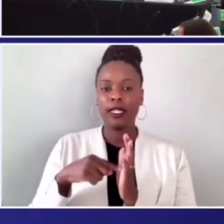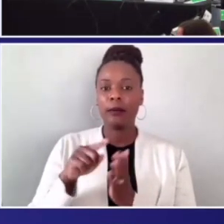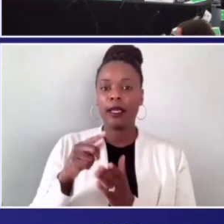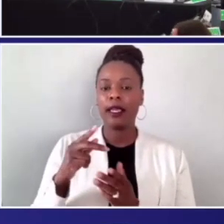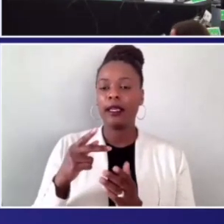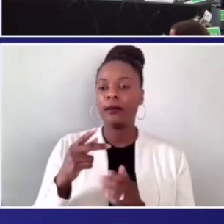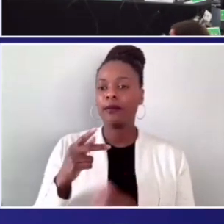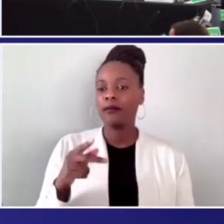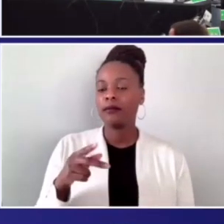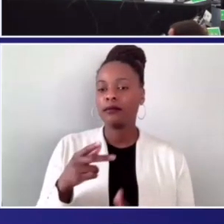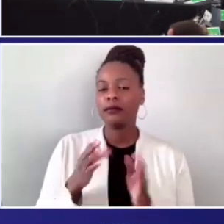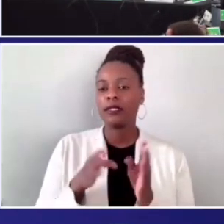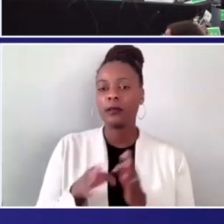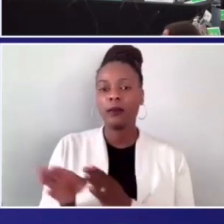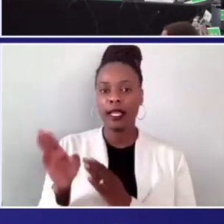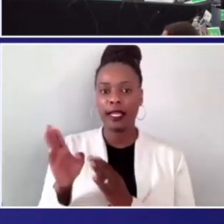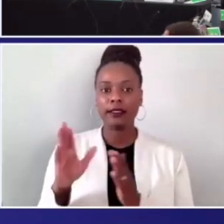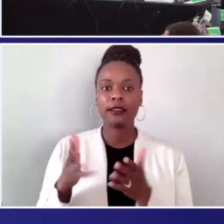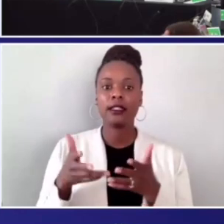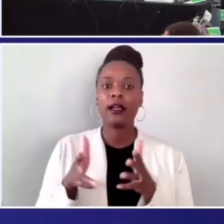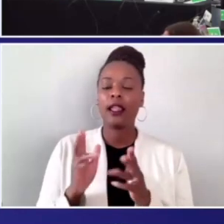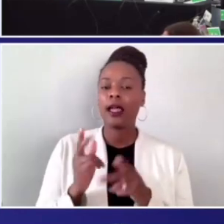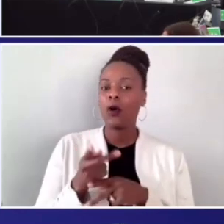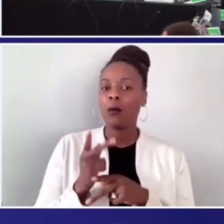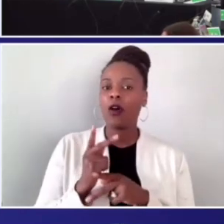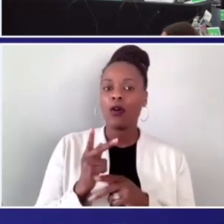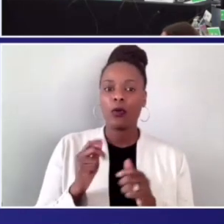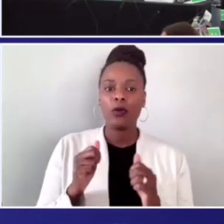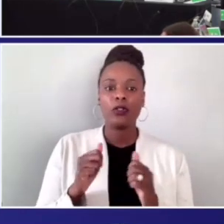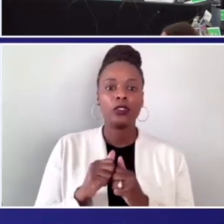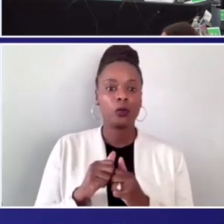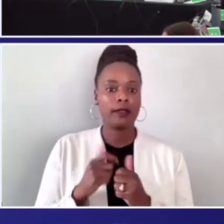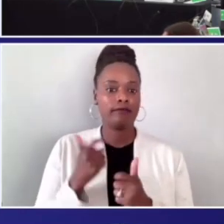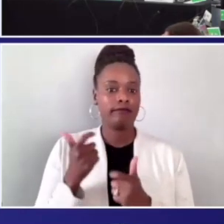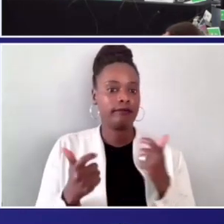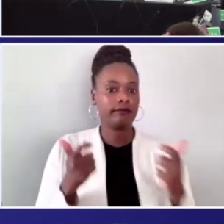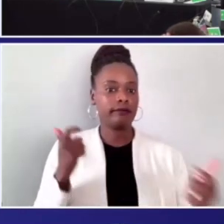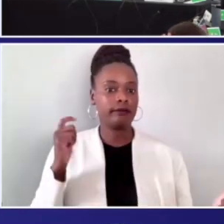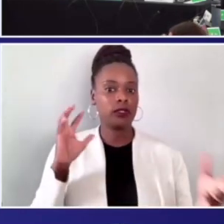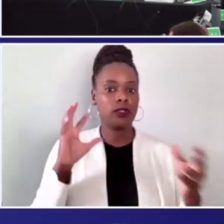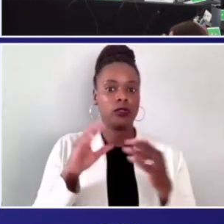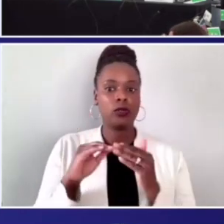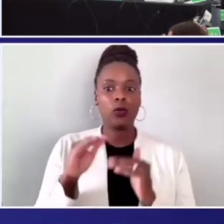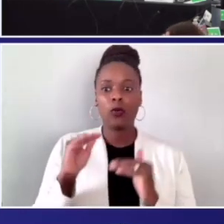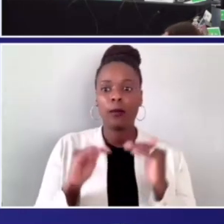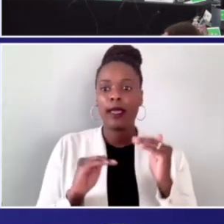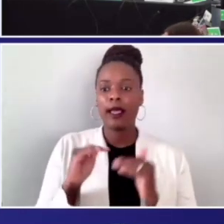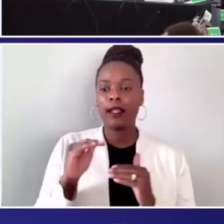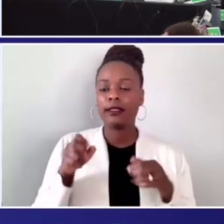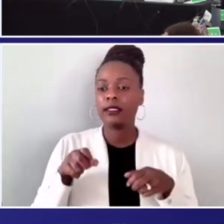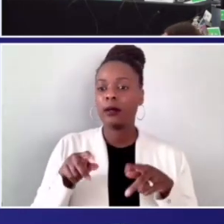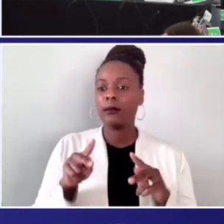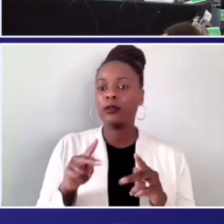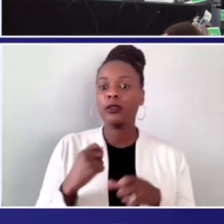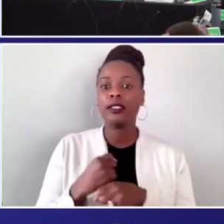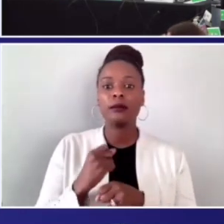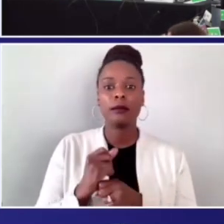borrowers with a large total of -- large total balances the opportunities to make lower monthly payments in return for